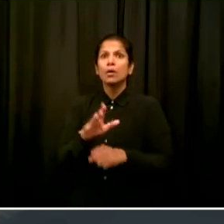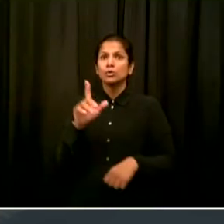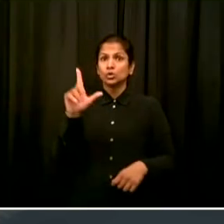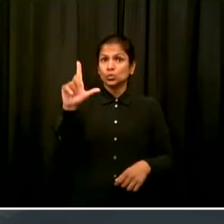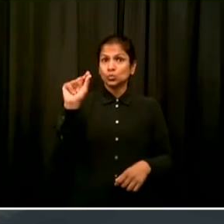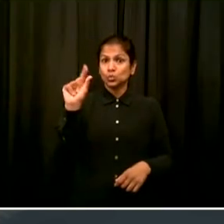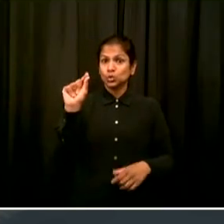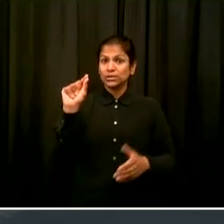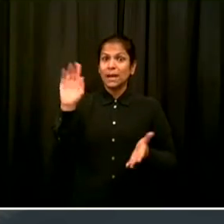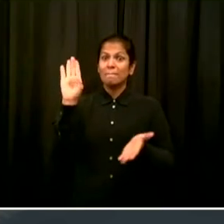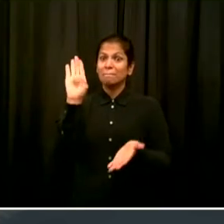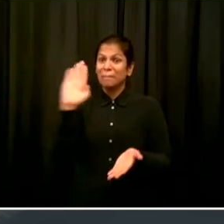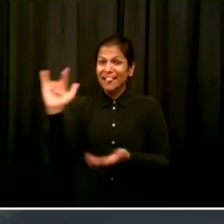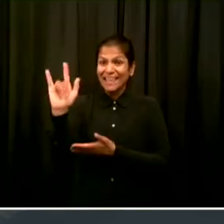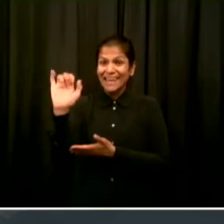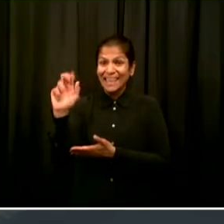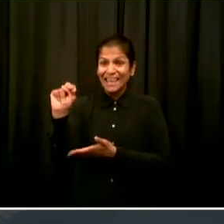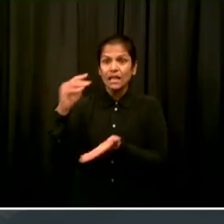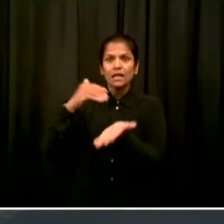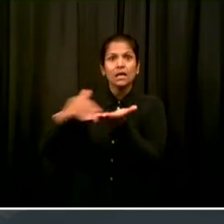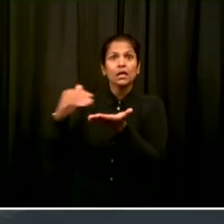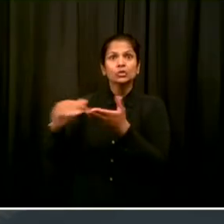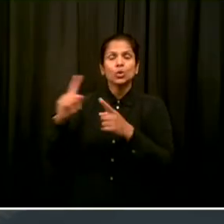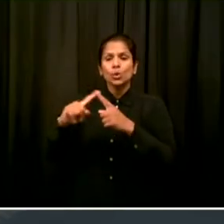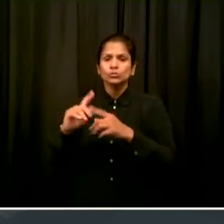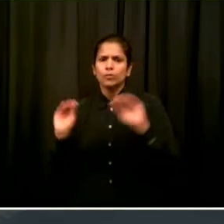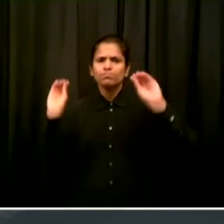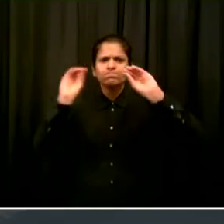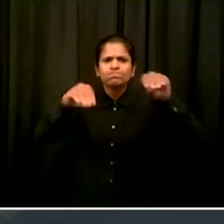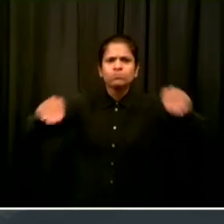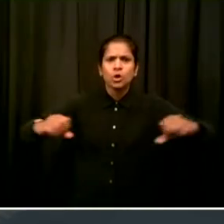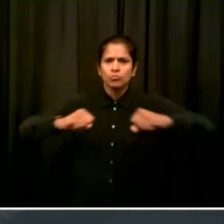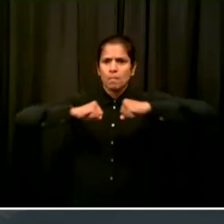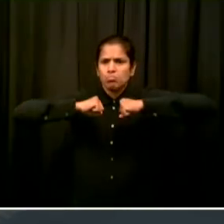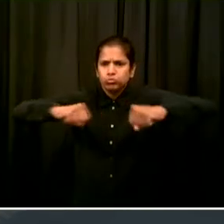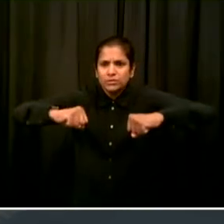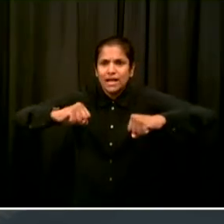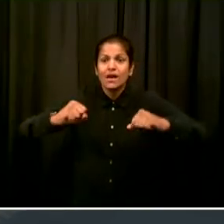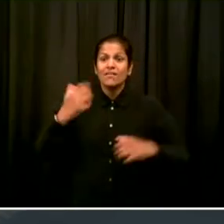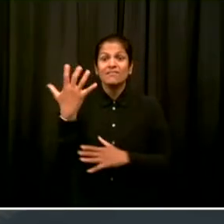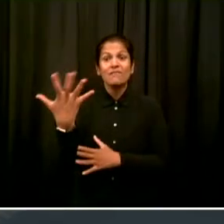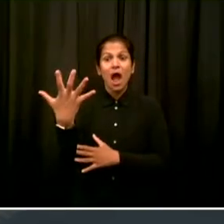STORMS WITH GLOBAL WARMING. SANDY EFFECTED